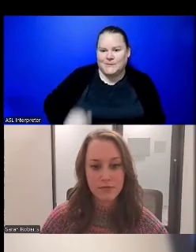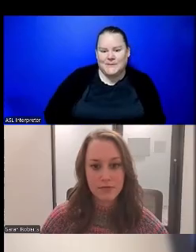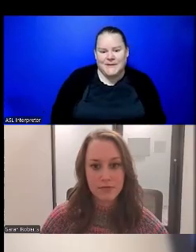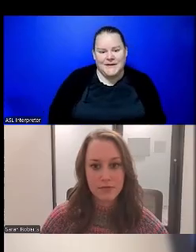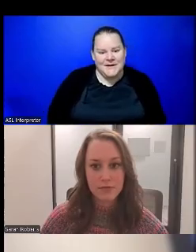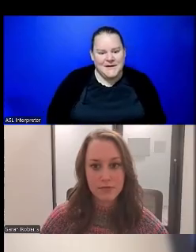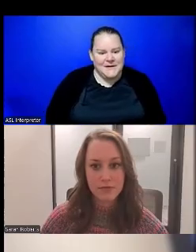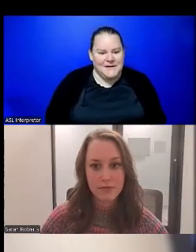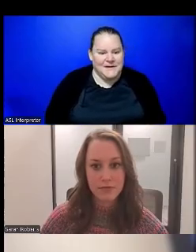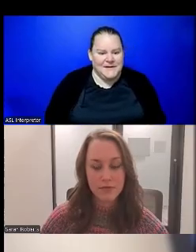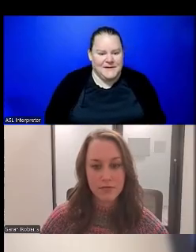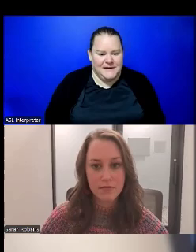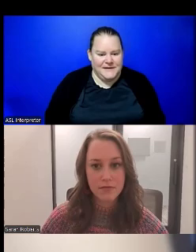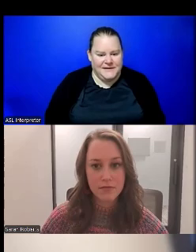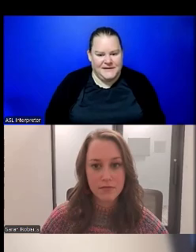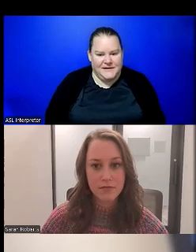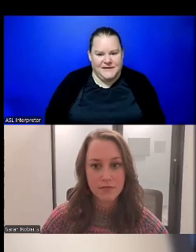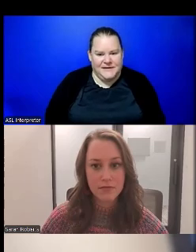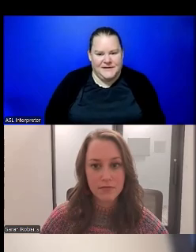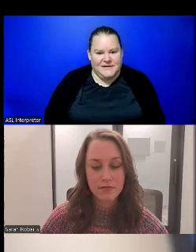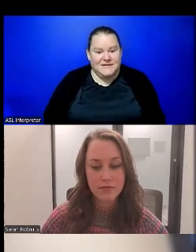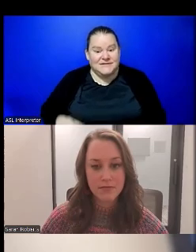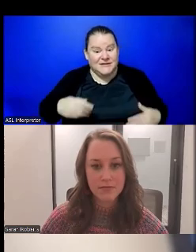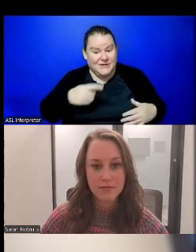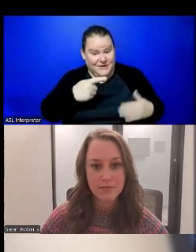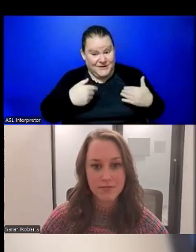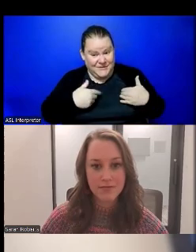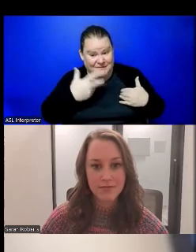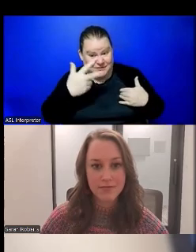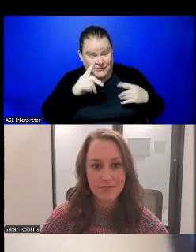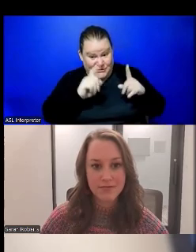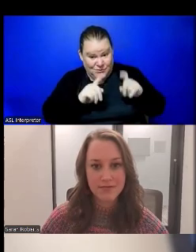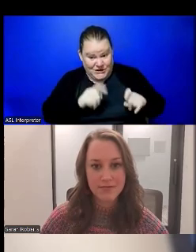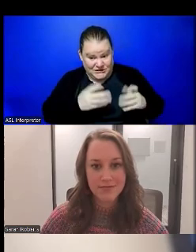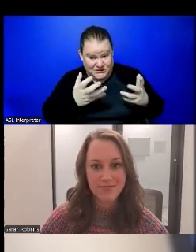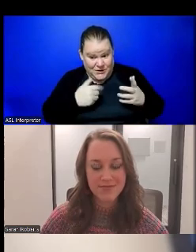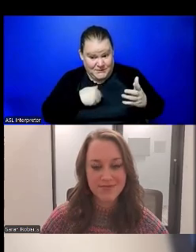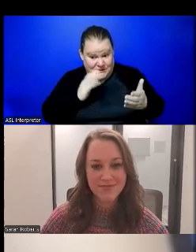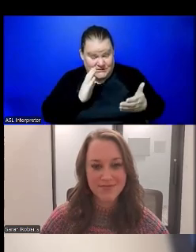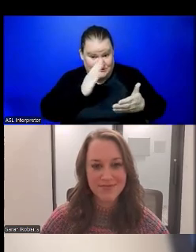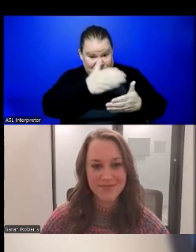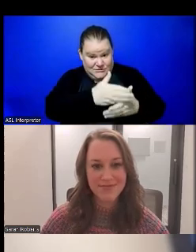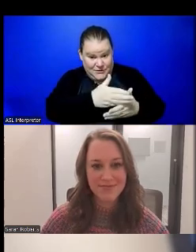Janel Preston: you do have three questions, do you want me to interrupt before you move on to your next slide?